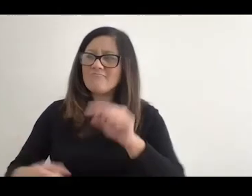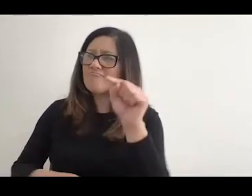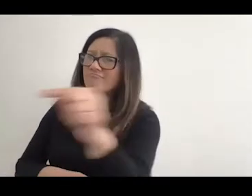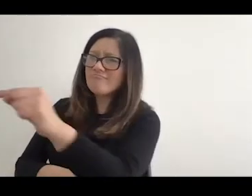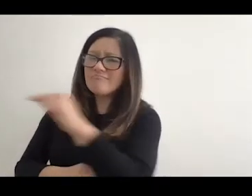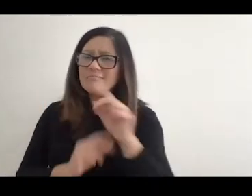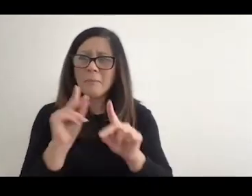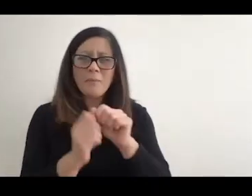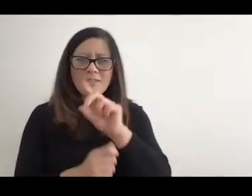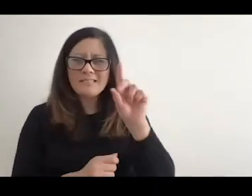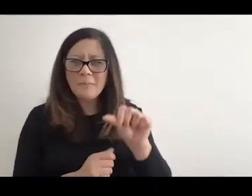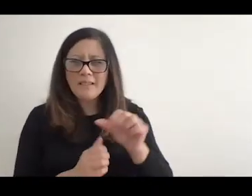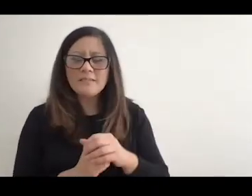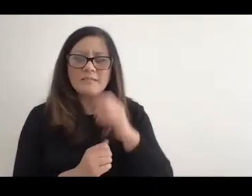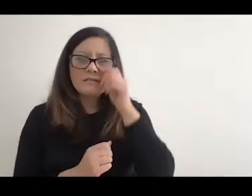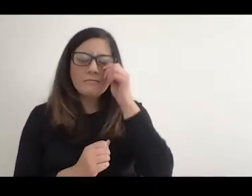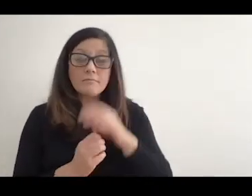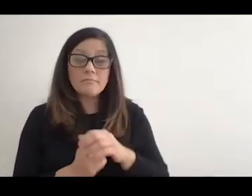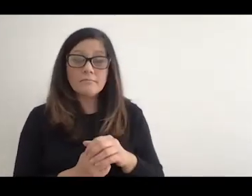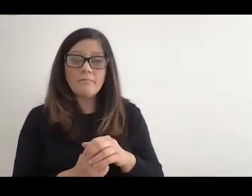That law eventually became something that